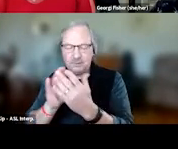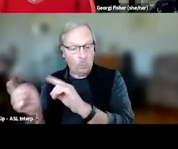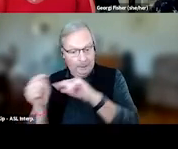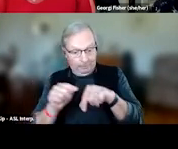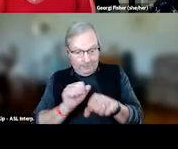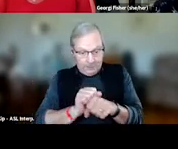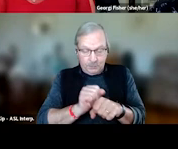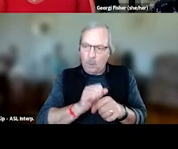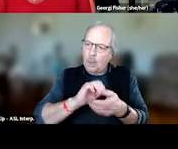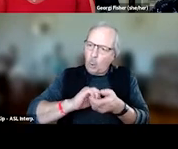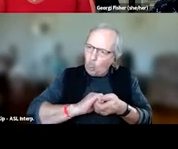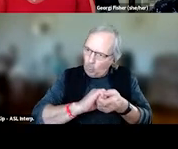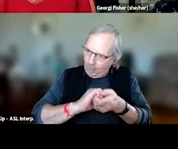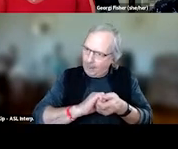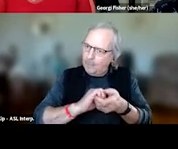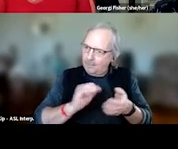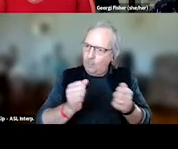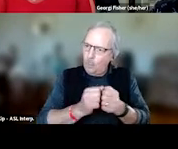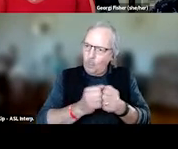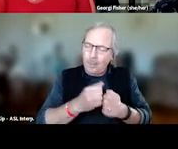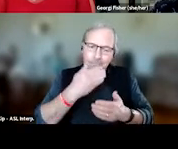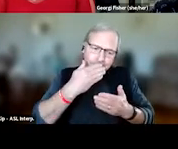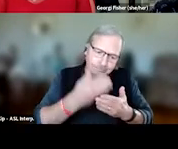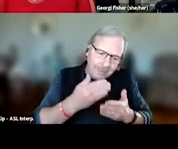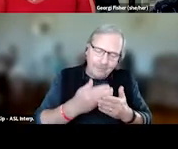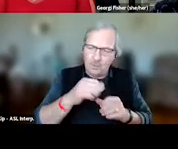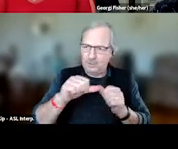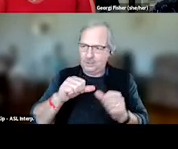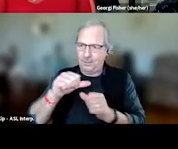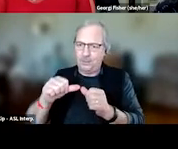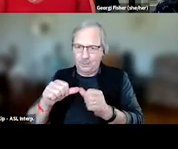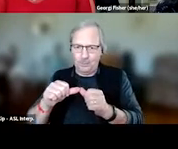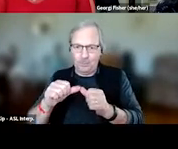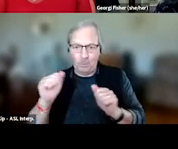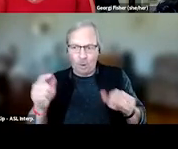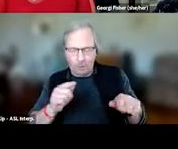collaboratively with the gratitude for each other, understanding that we're all facing really tough situations